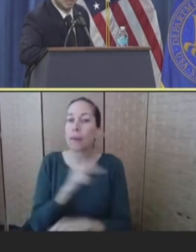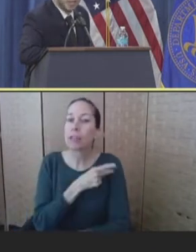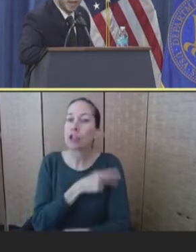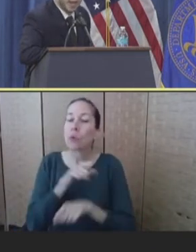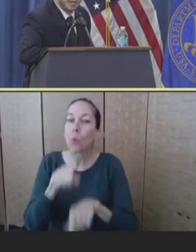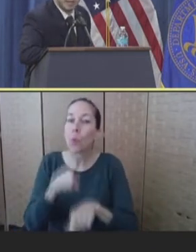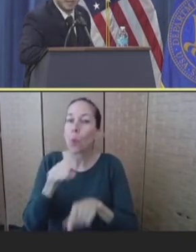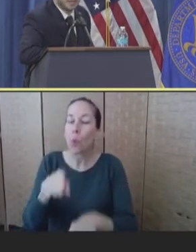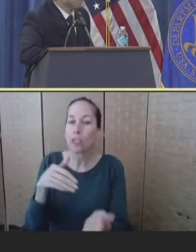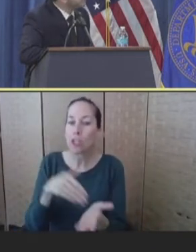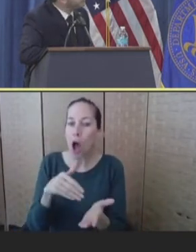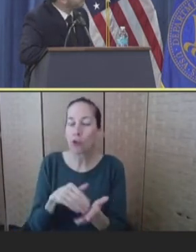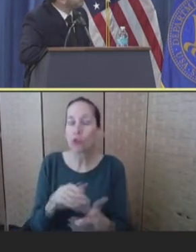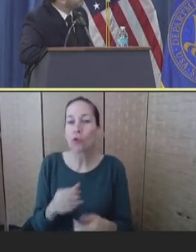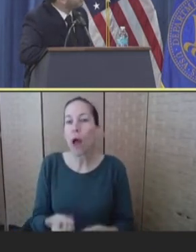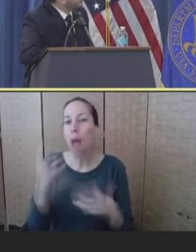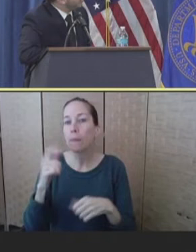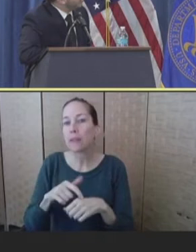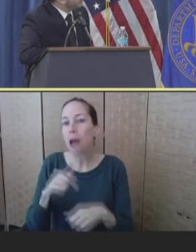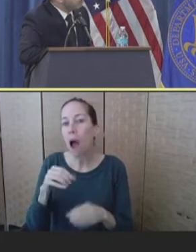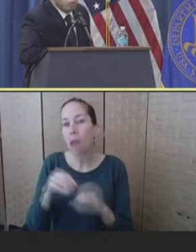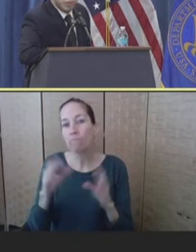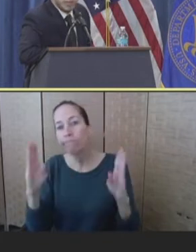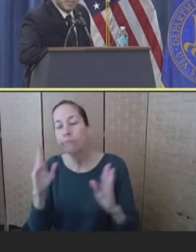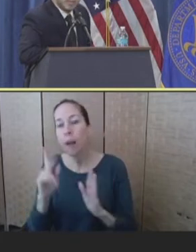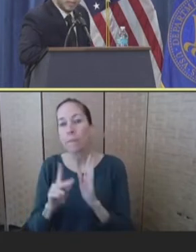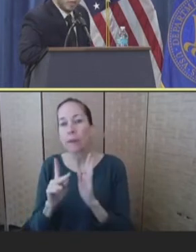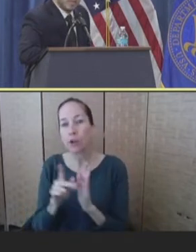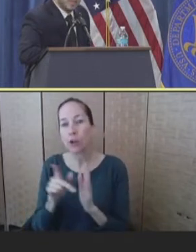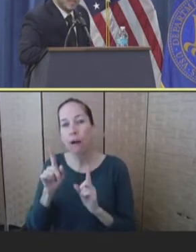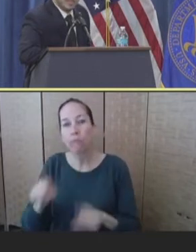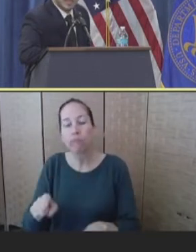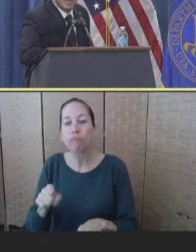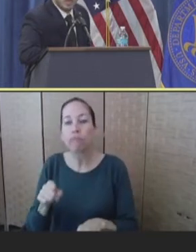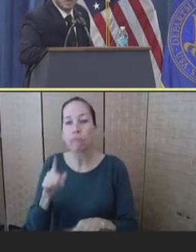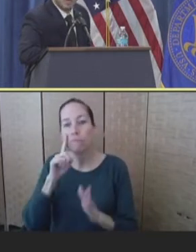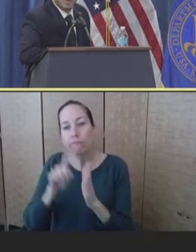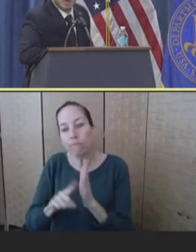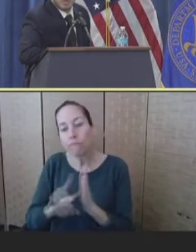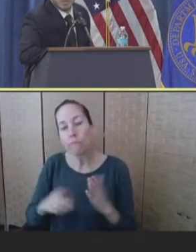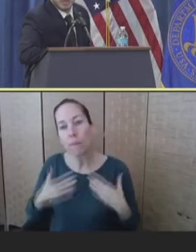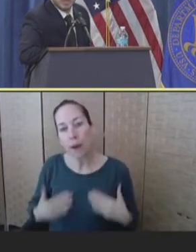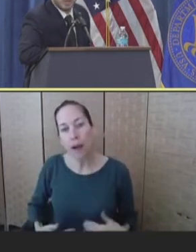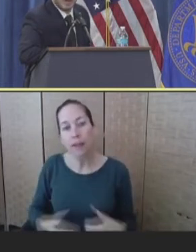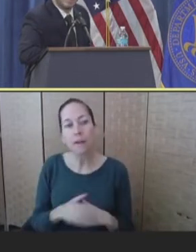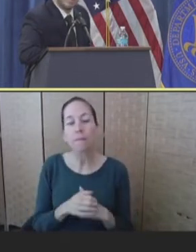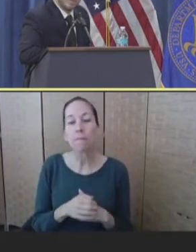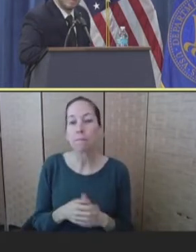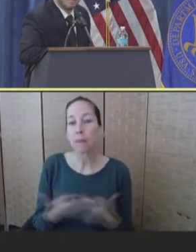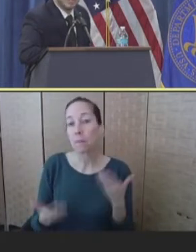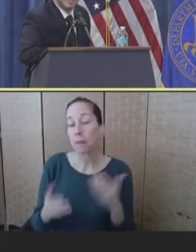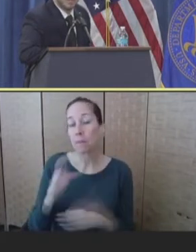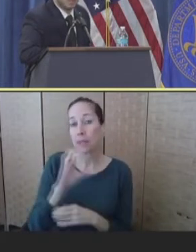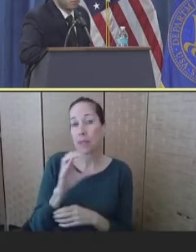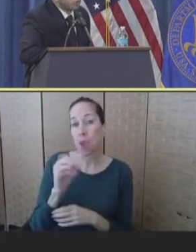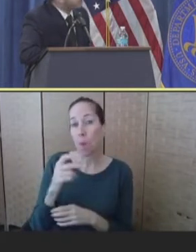they had in the period. Comorbidities like COPD, things that we know might be related to either vaccination or